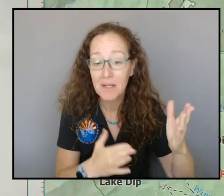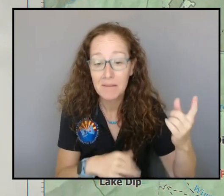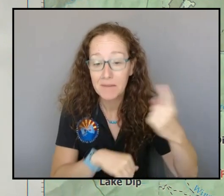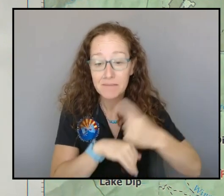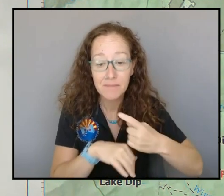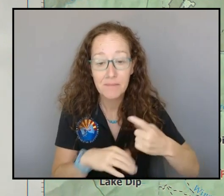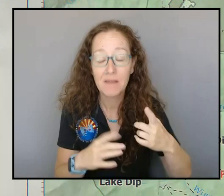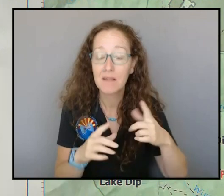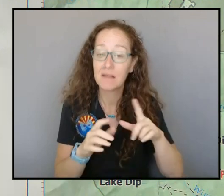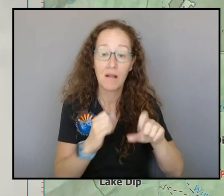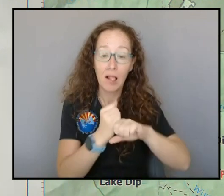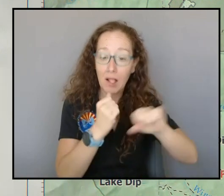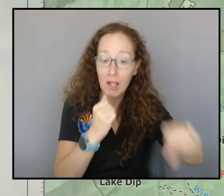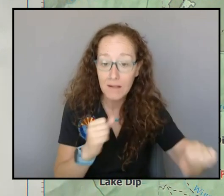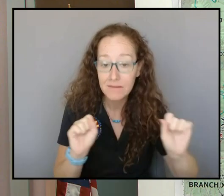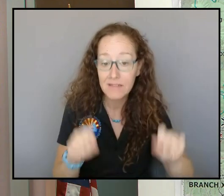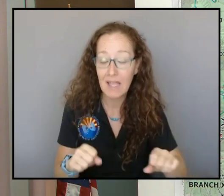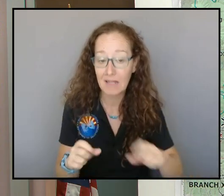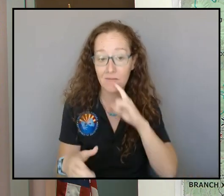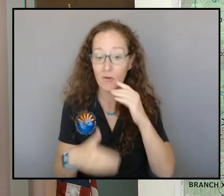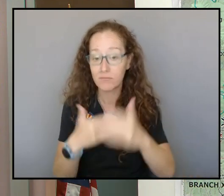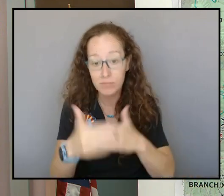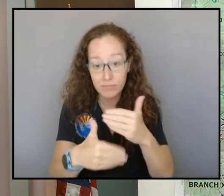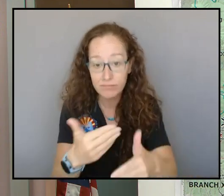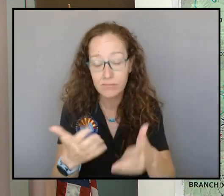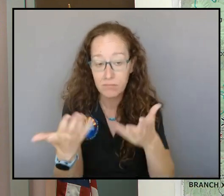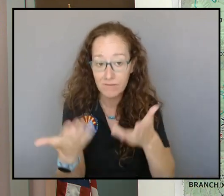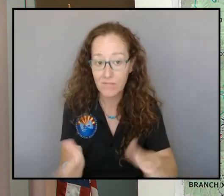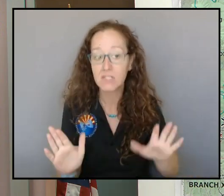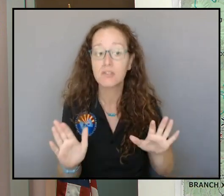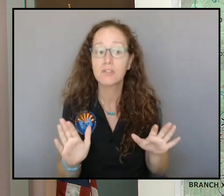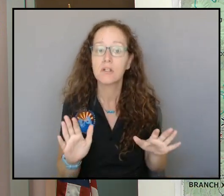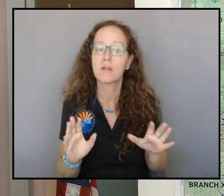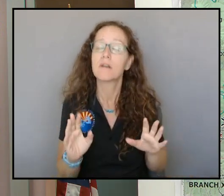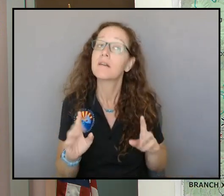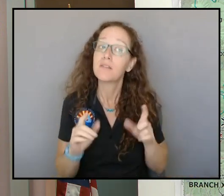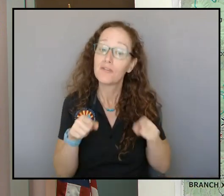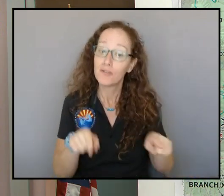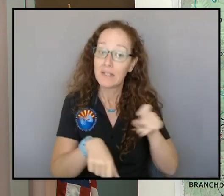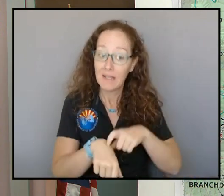will see Increased smoke. You will see you know, you'll